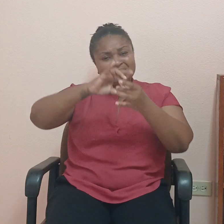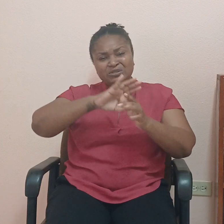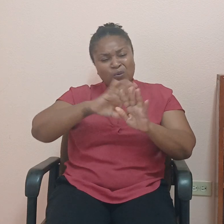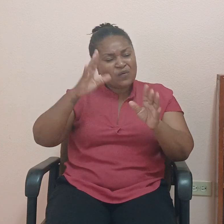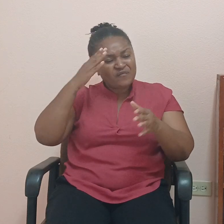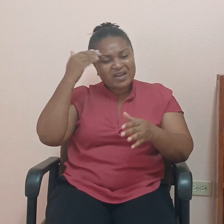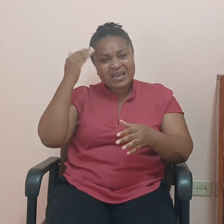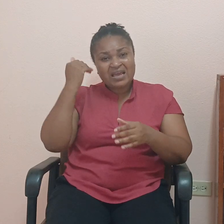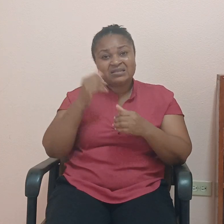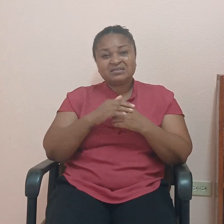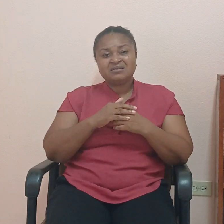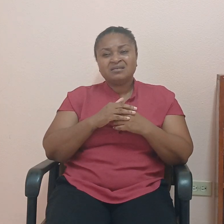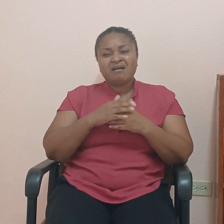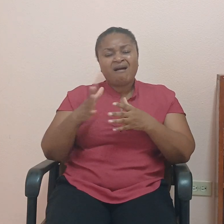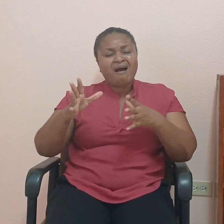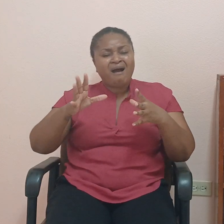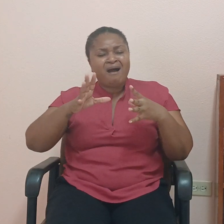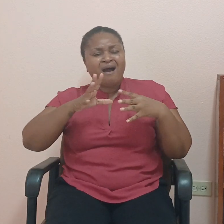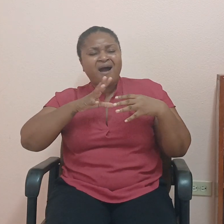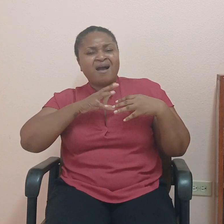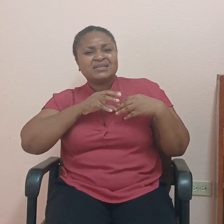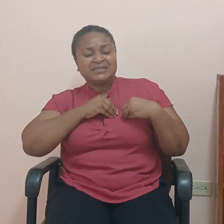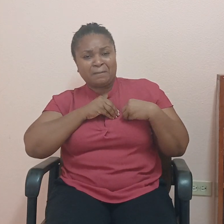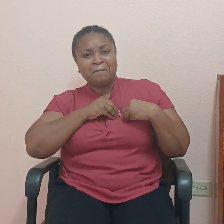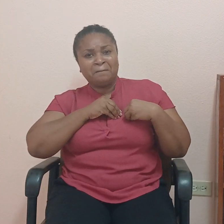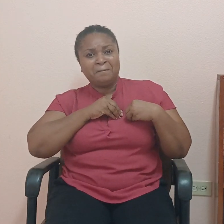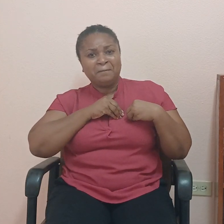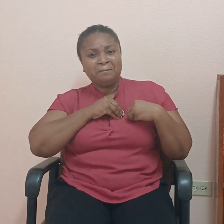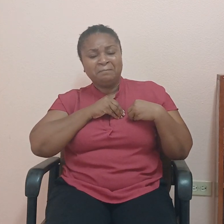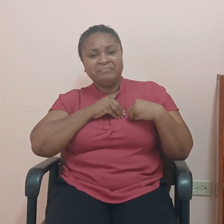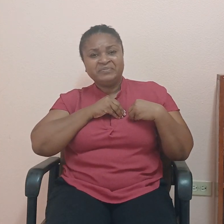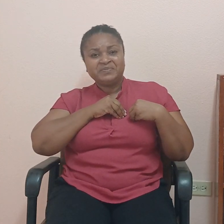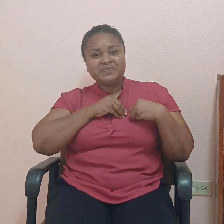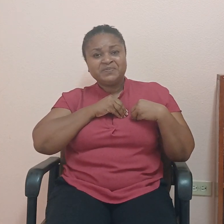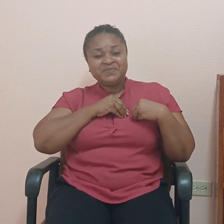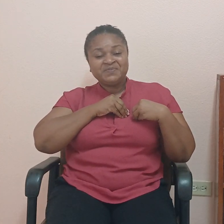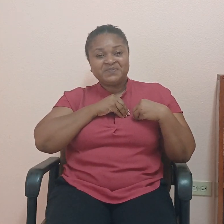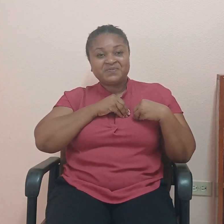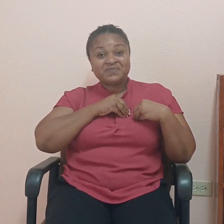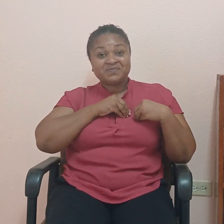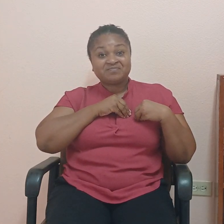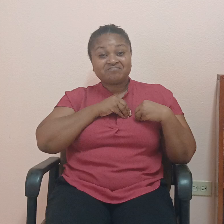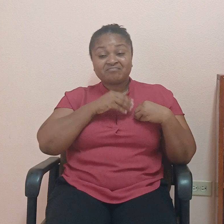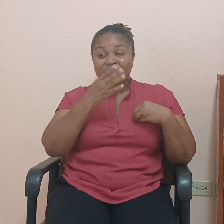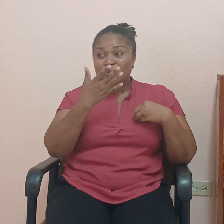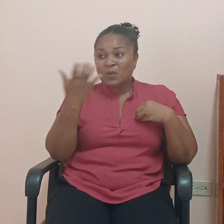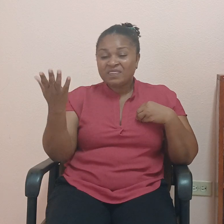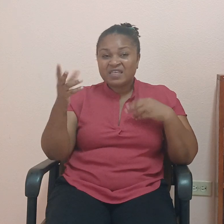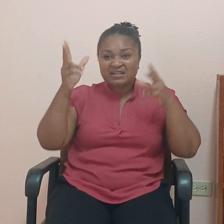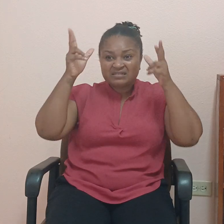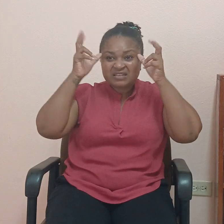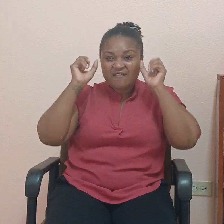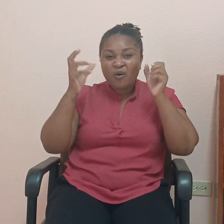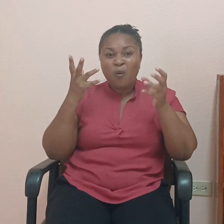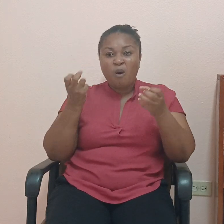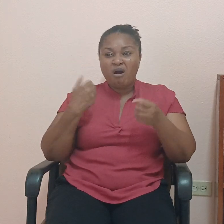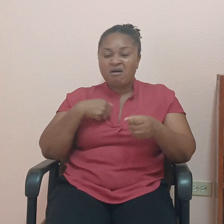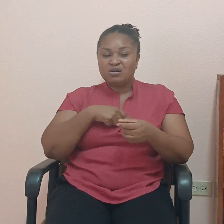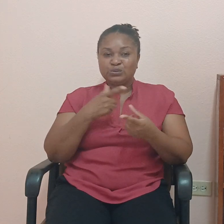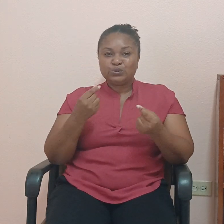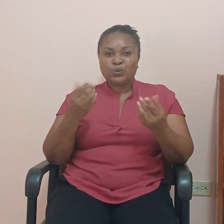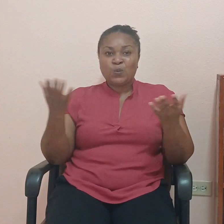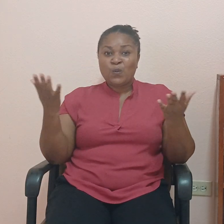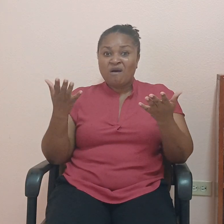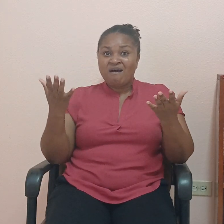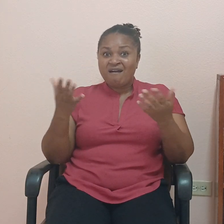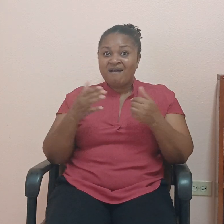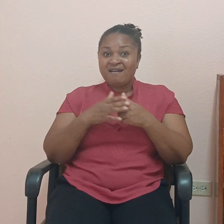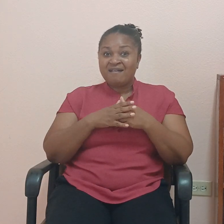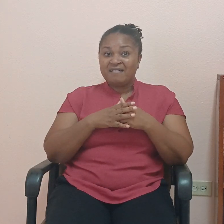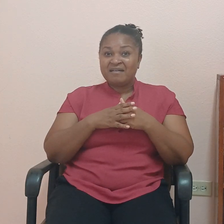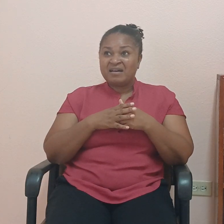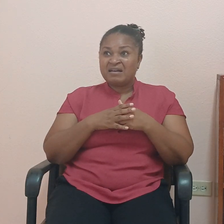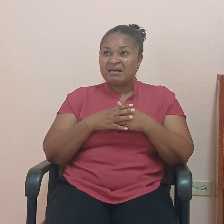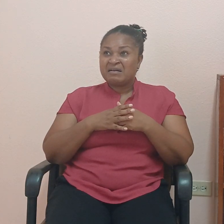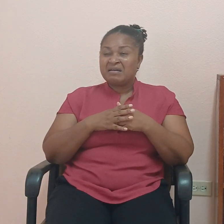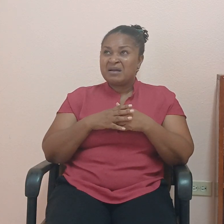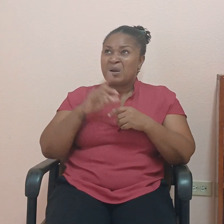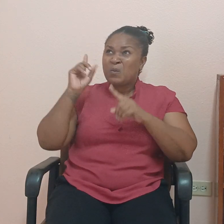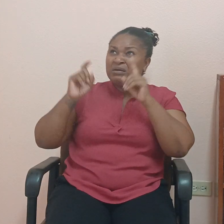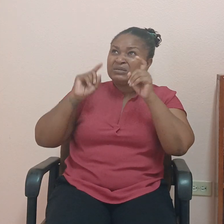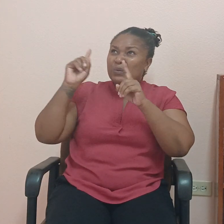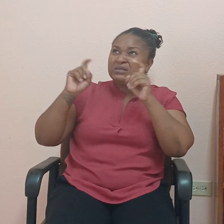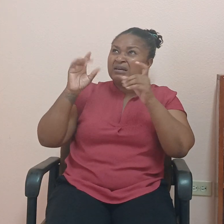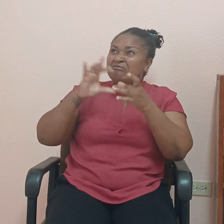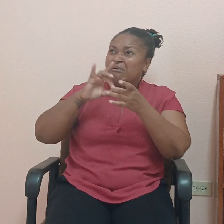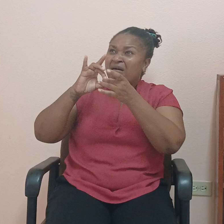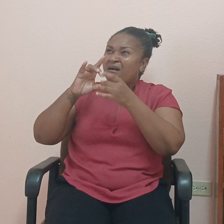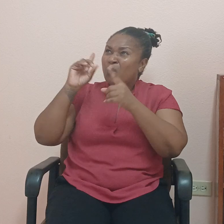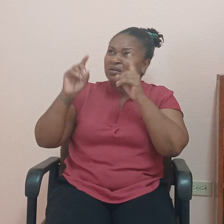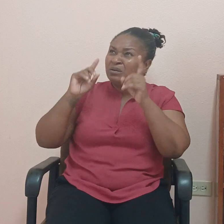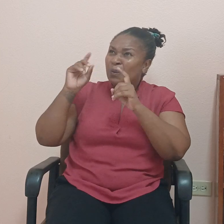LEAN INTO IT. THE ONE THING SATAN WOULD WANT US TO DO IS QUESTION OUR RELATIONSHIP WITH GOD AND